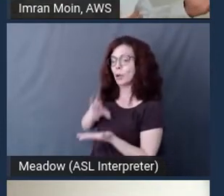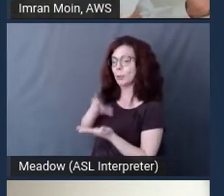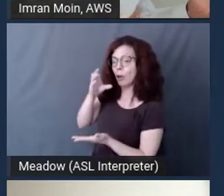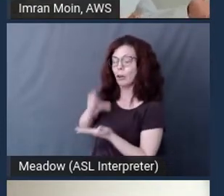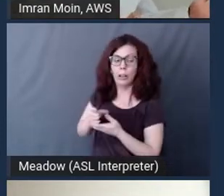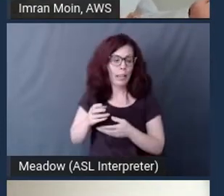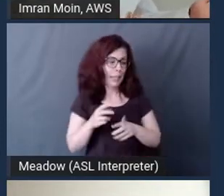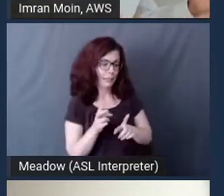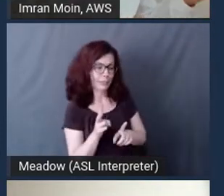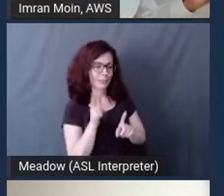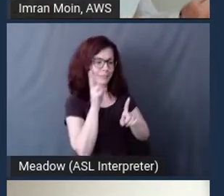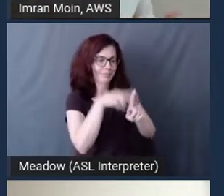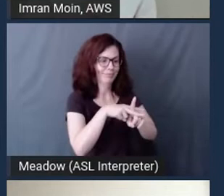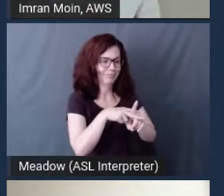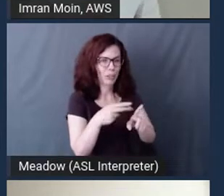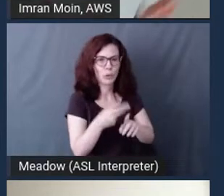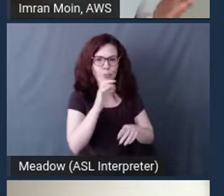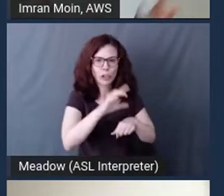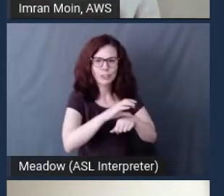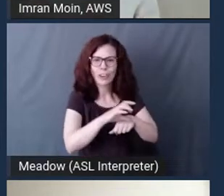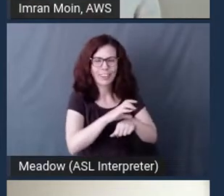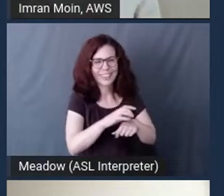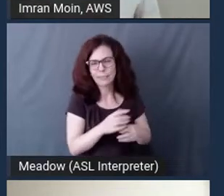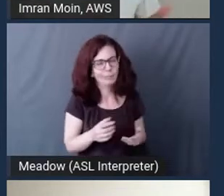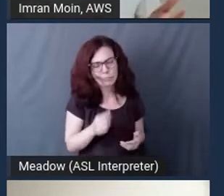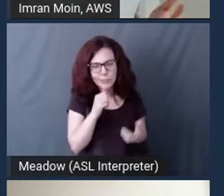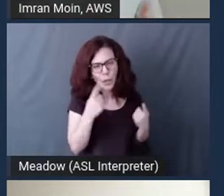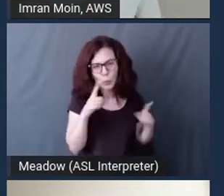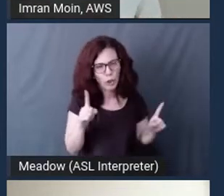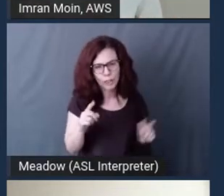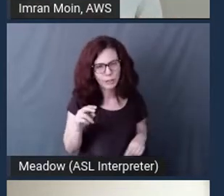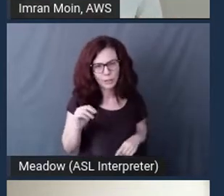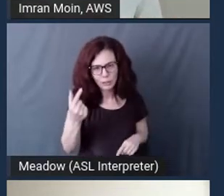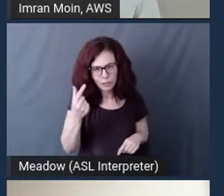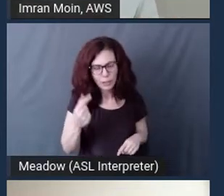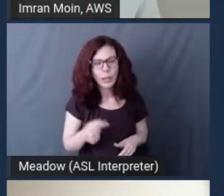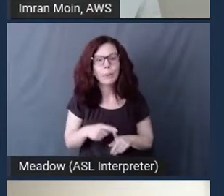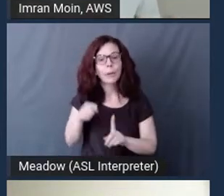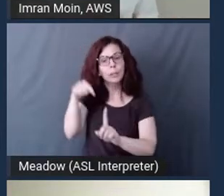for your chocolate, for example. But the way you pointed out, Shashank, I mean,